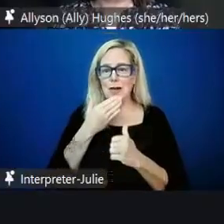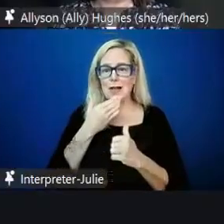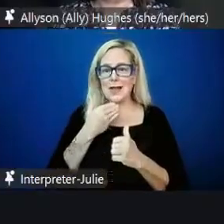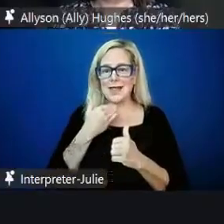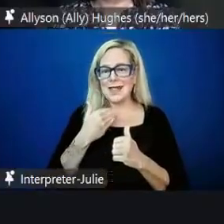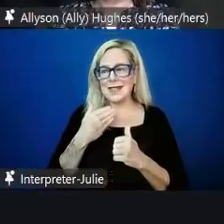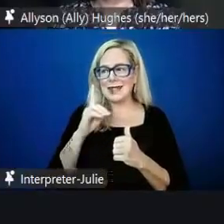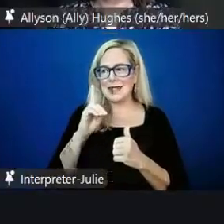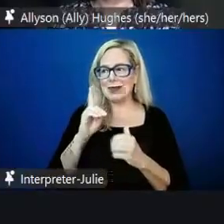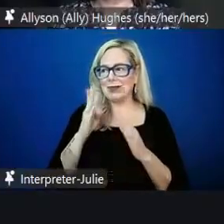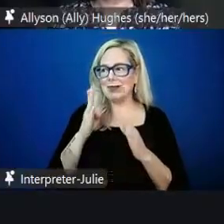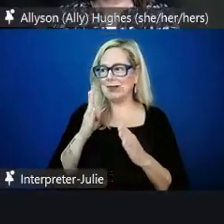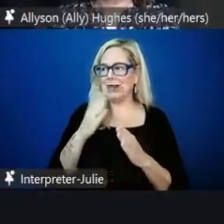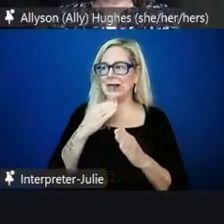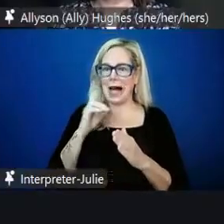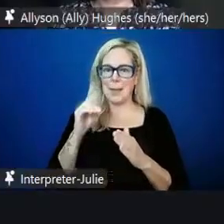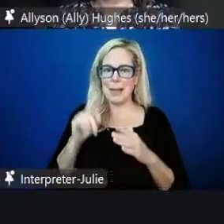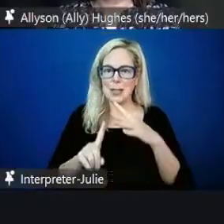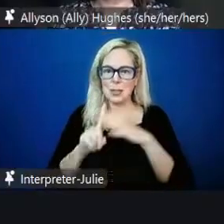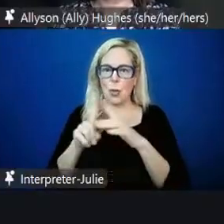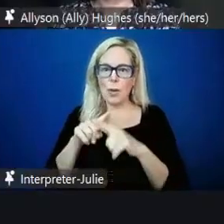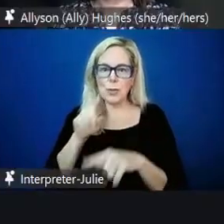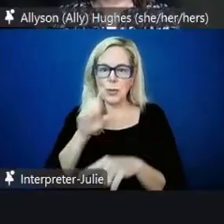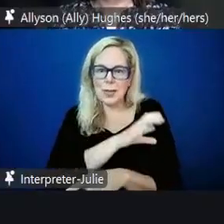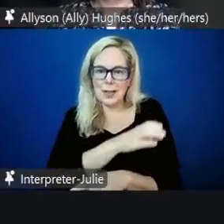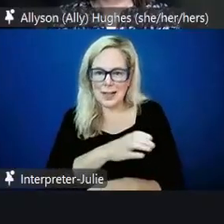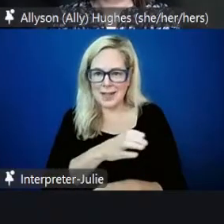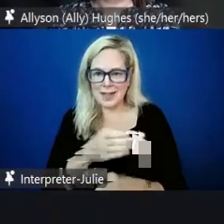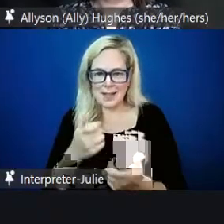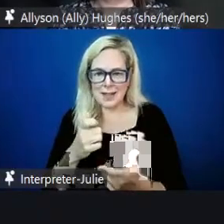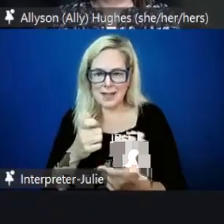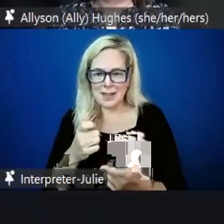And there's a similar phenomenon among trans people called broken arm syndrome,